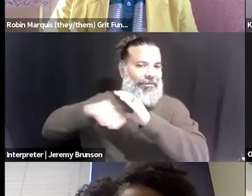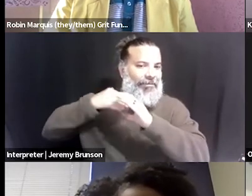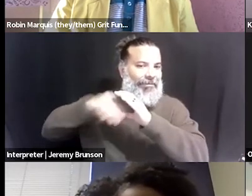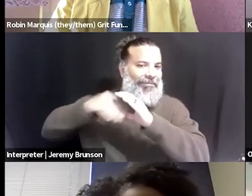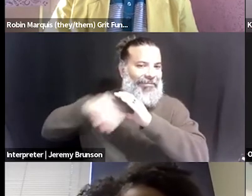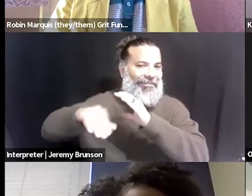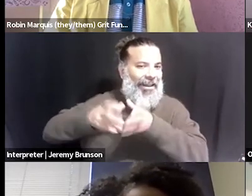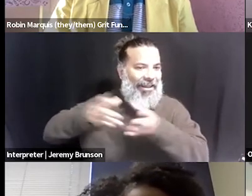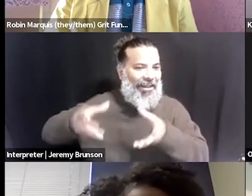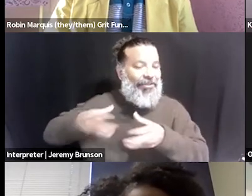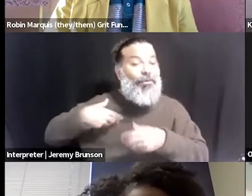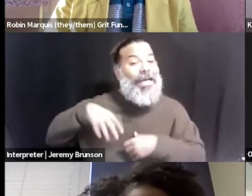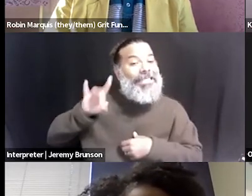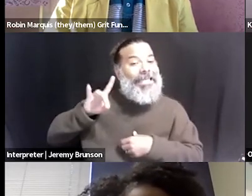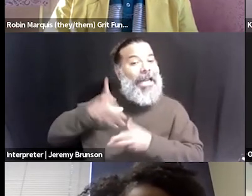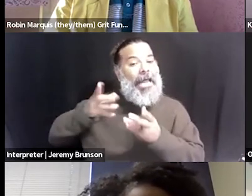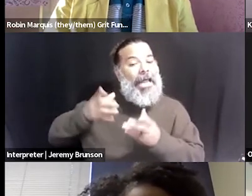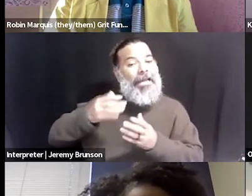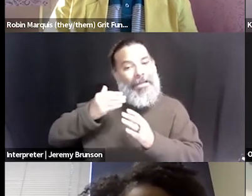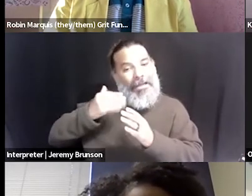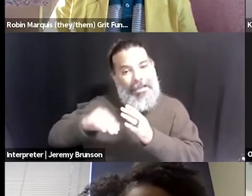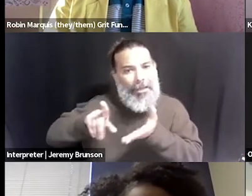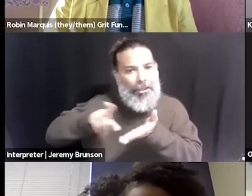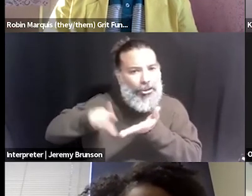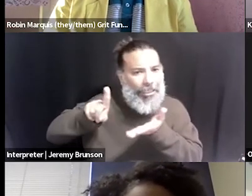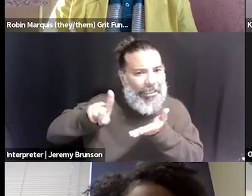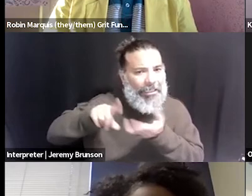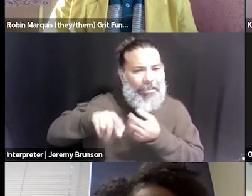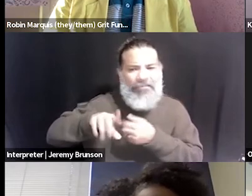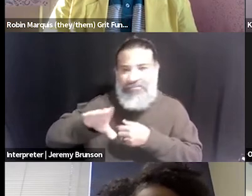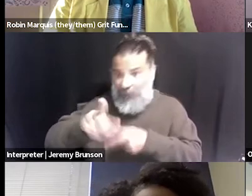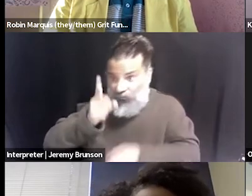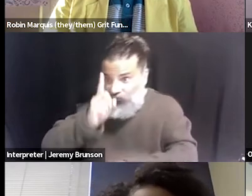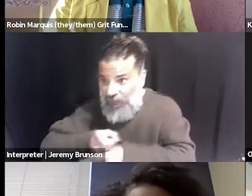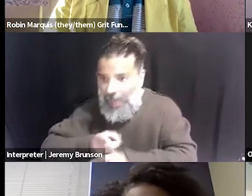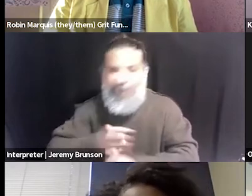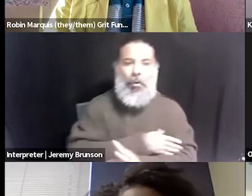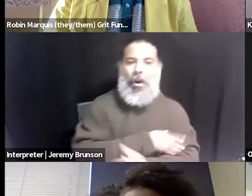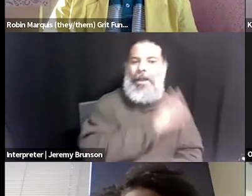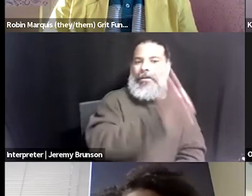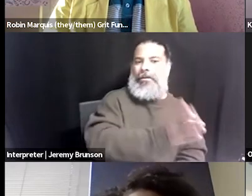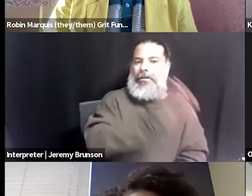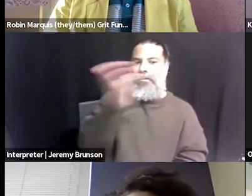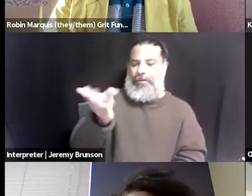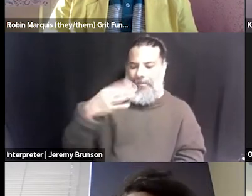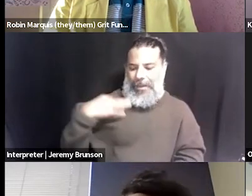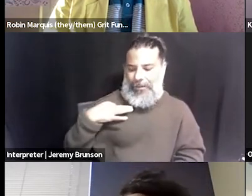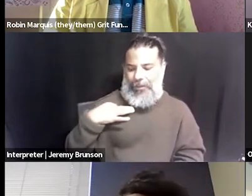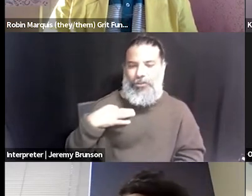I did a lot of e mailing and checking things before I submitted my application too. I don't know.